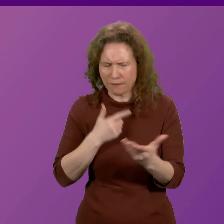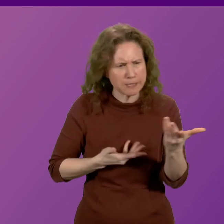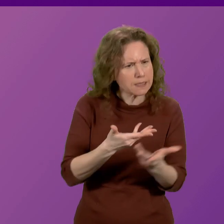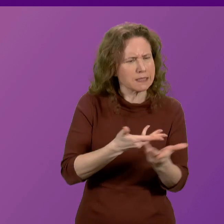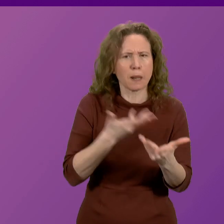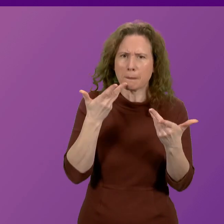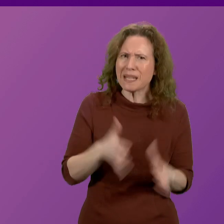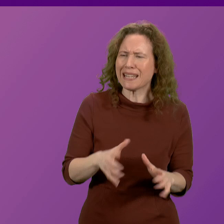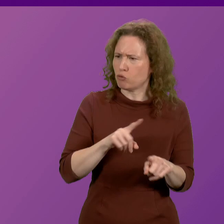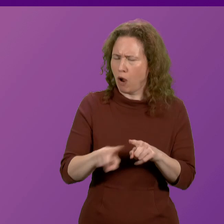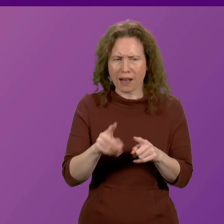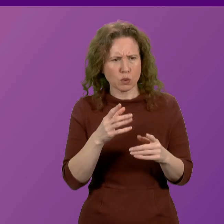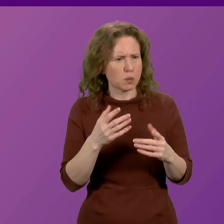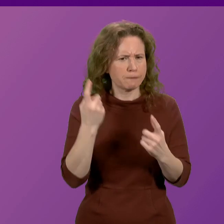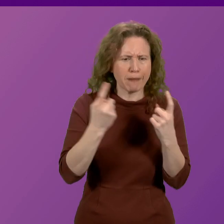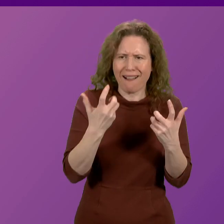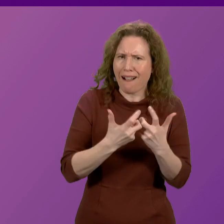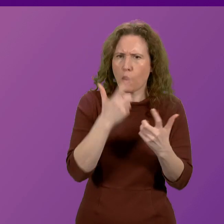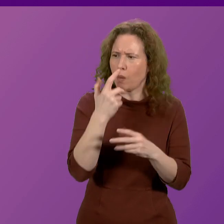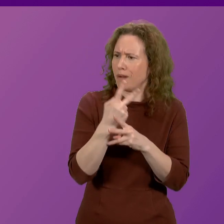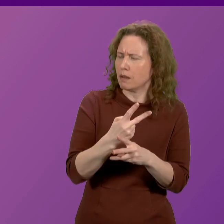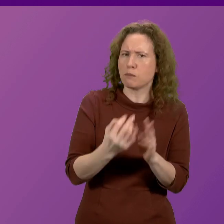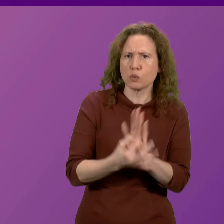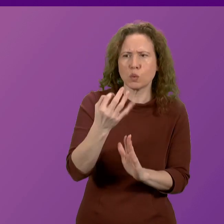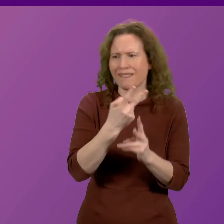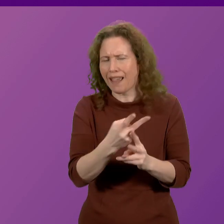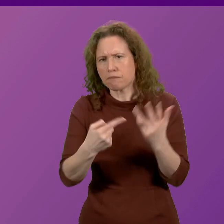There are conclusions to be arrived at about the national care service but, fundamentally,